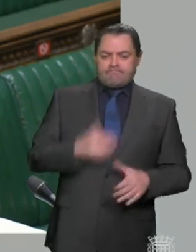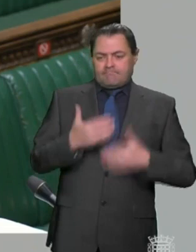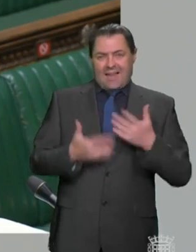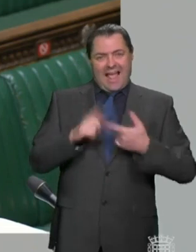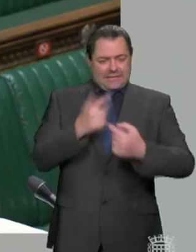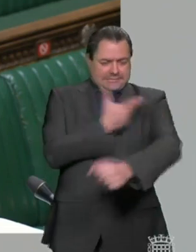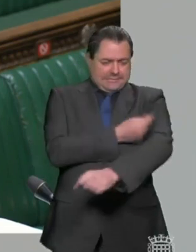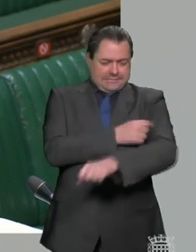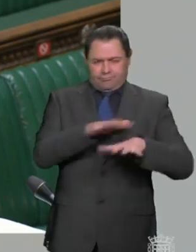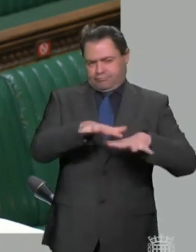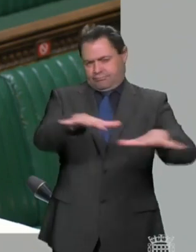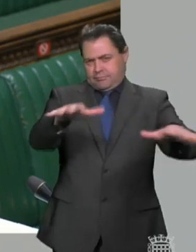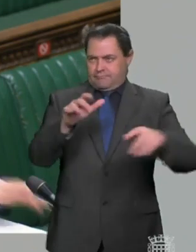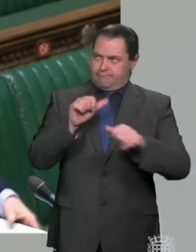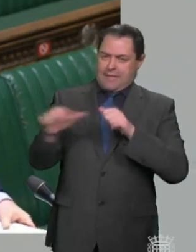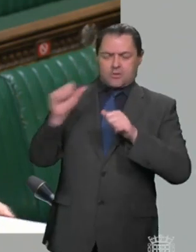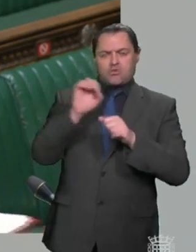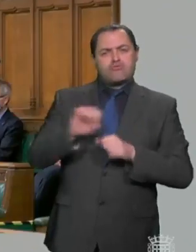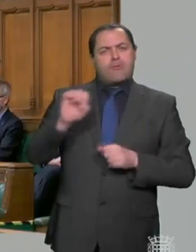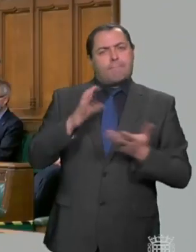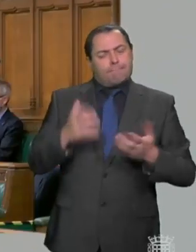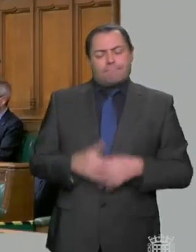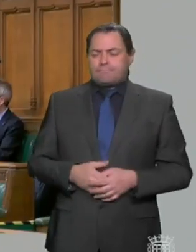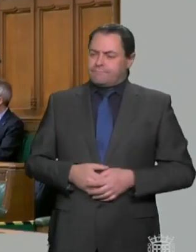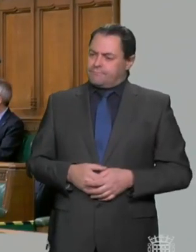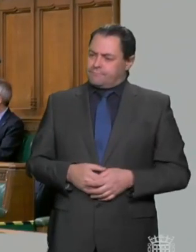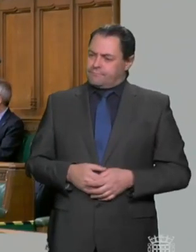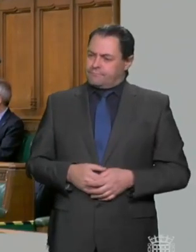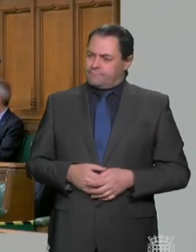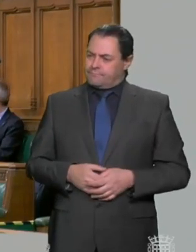Europe, and I am grateful for that as well. >> Mark Jenkinson (Workington) (Con)